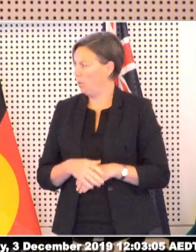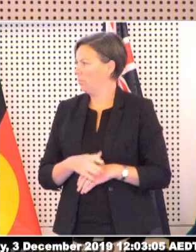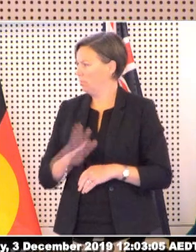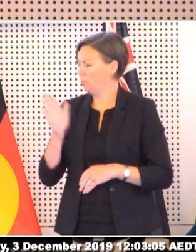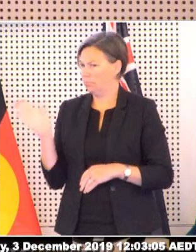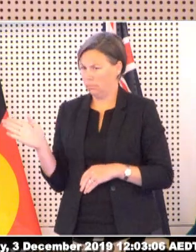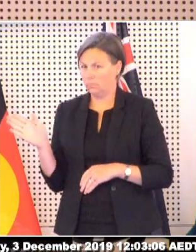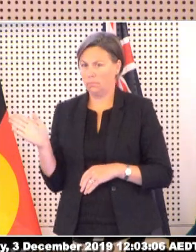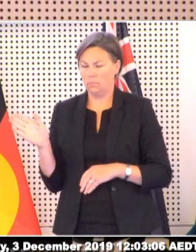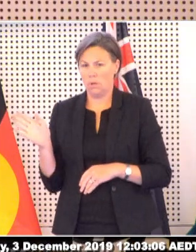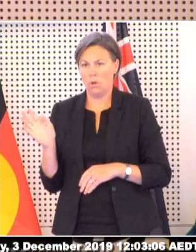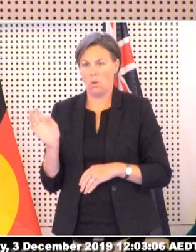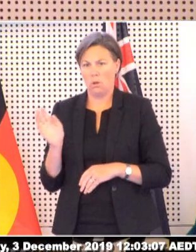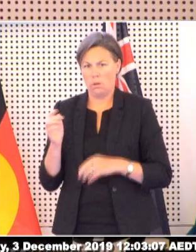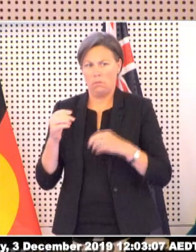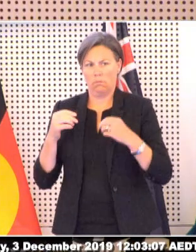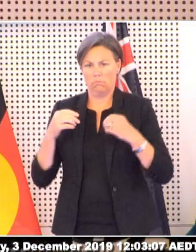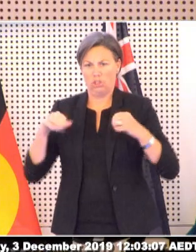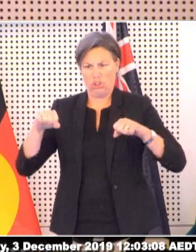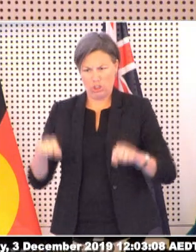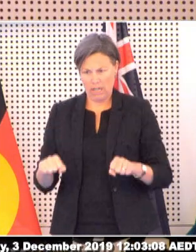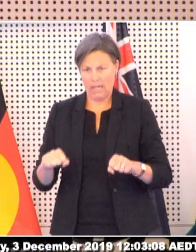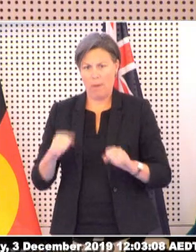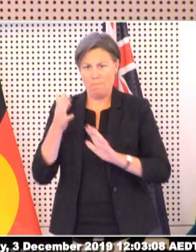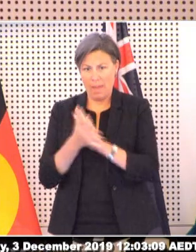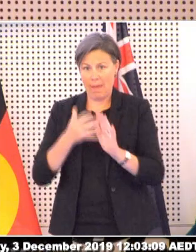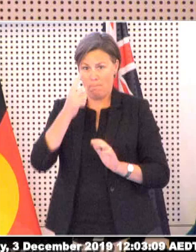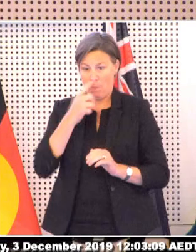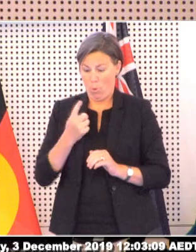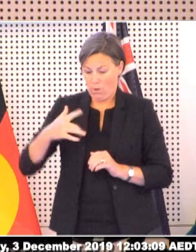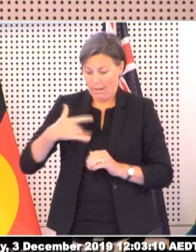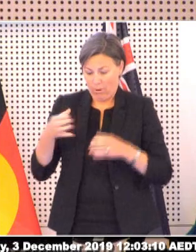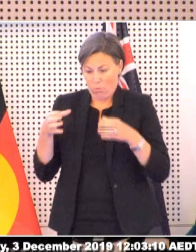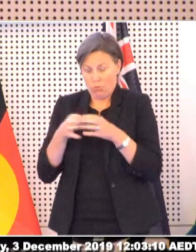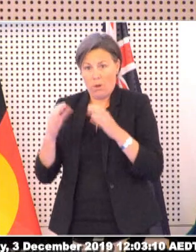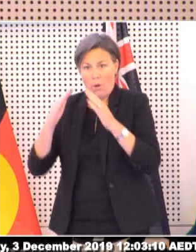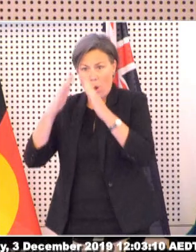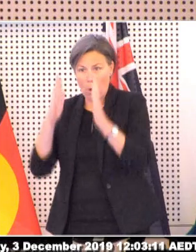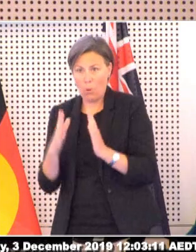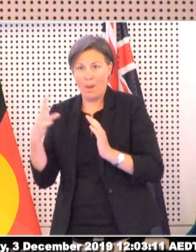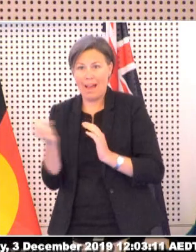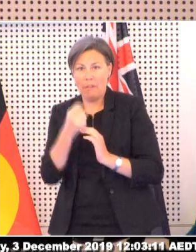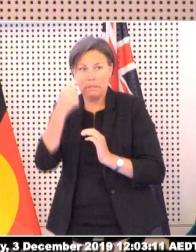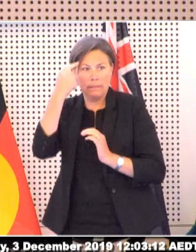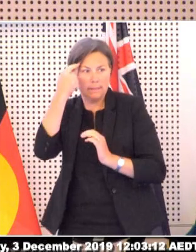within group homes, for example, have had to develop in order to cope with perceptions of danger?